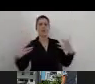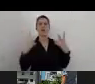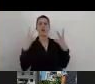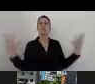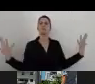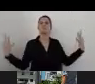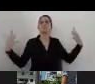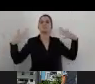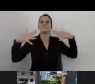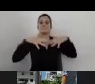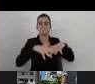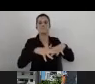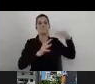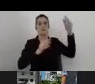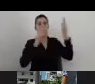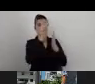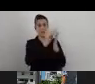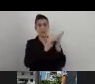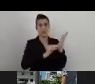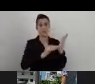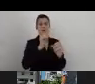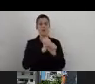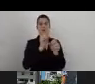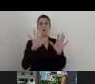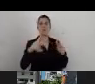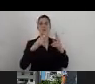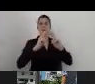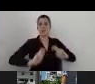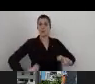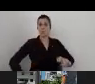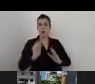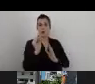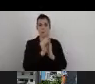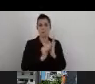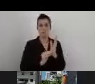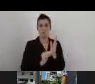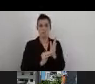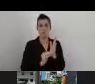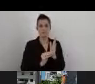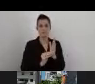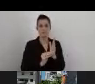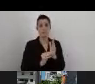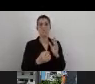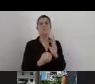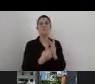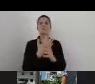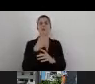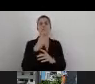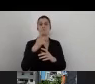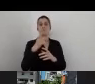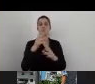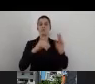some data analysis as well in creating some GIS technologies and GIS reports.